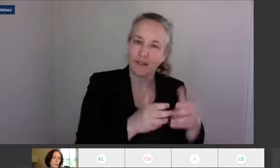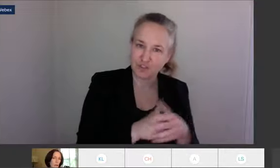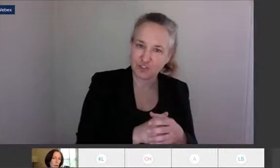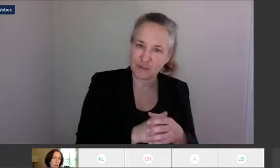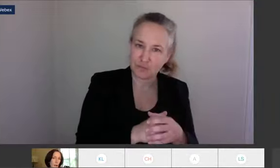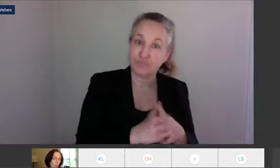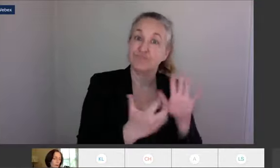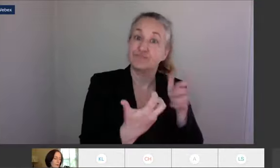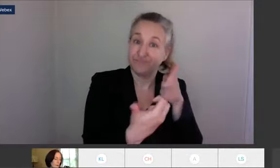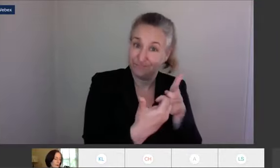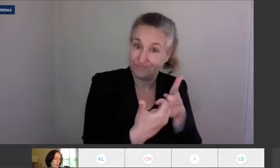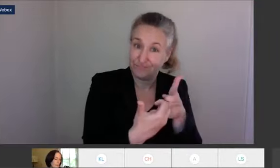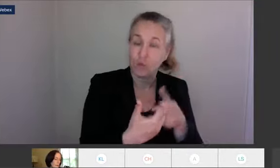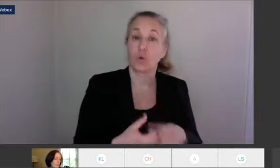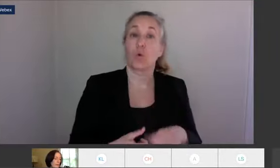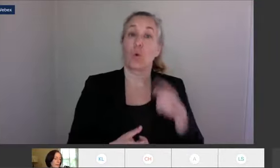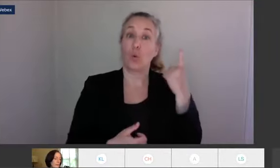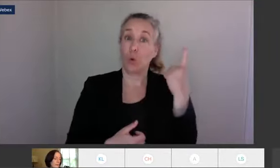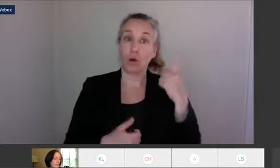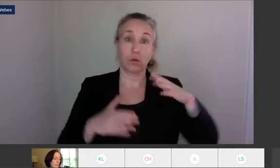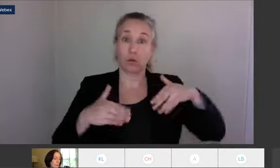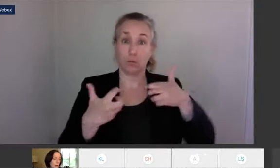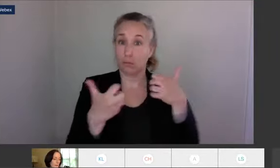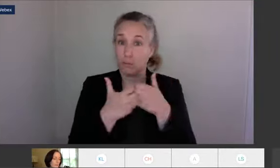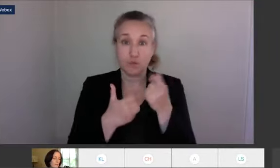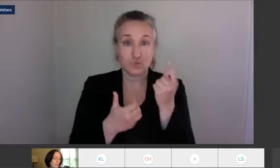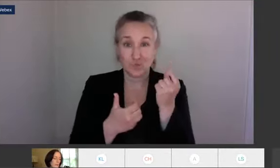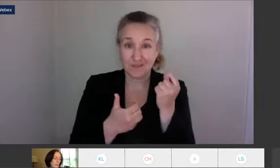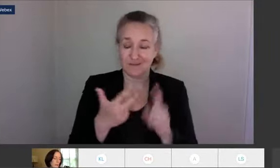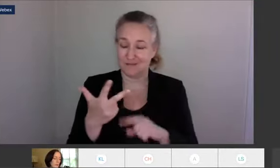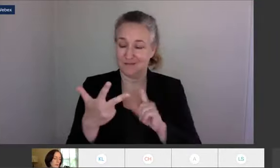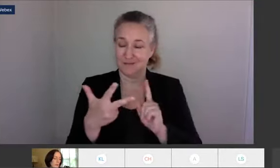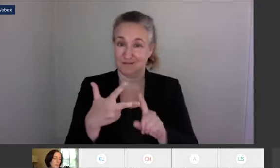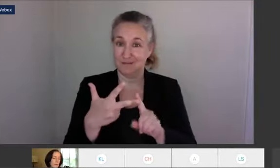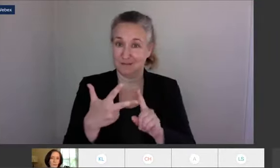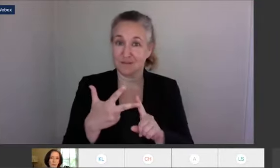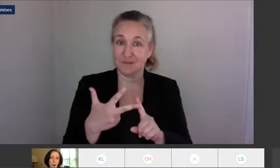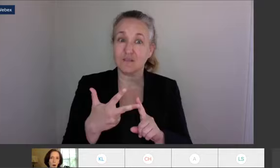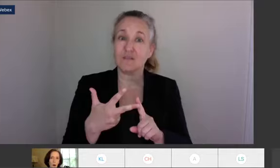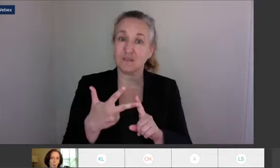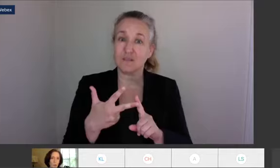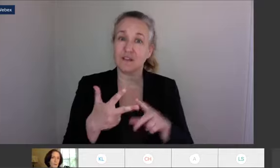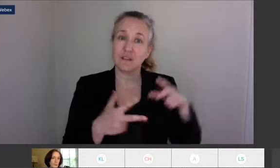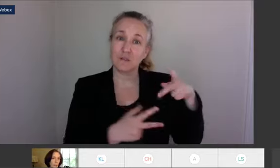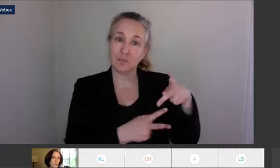we're not quite there yet is that the positivity of the PCR which is the test